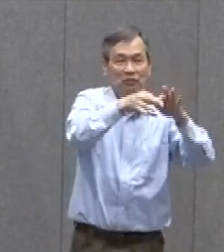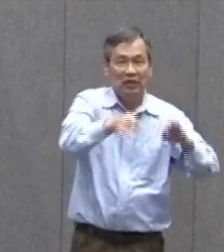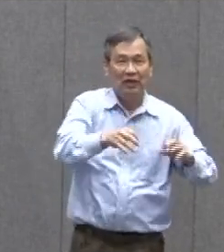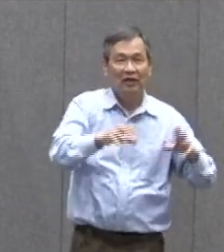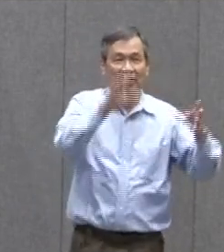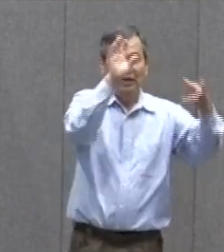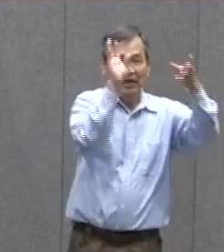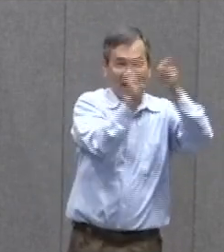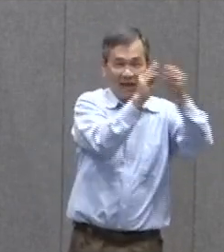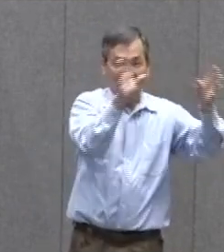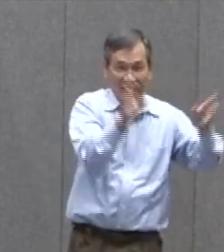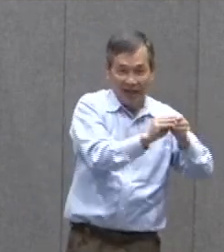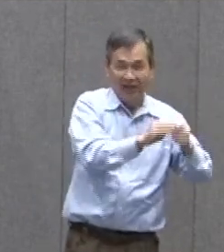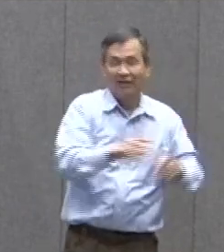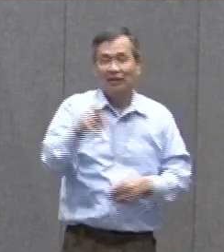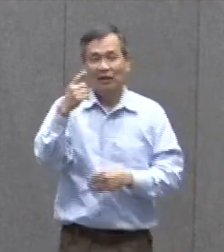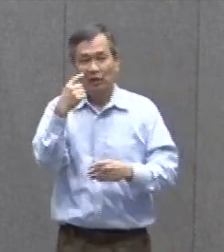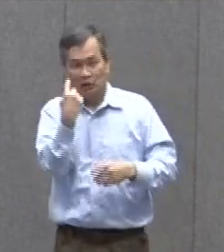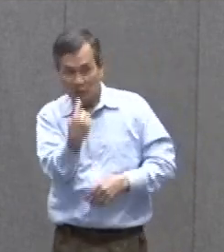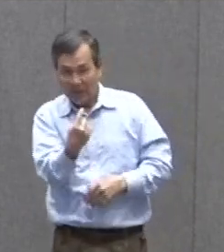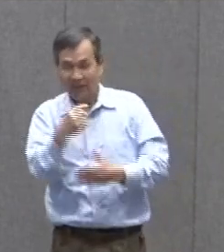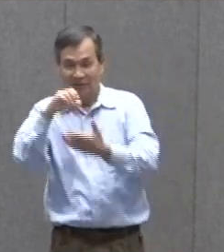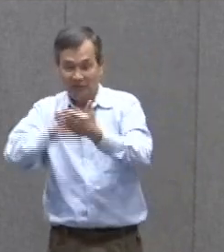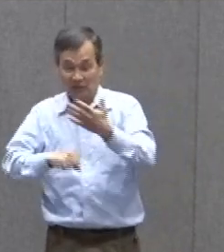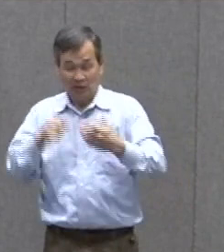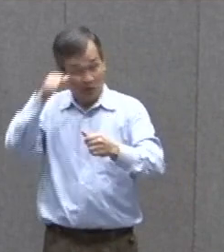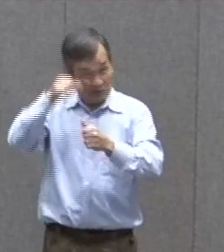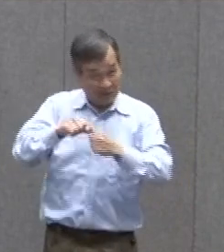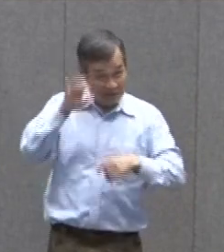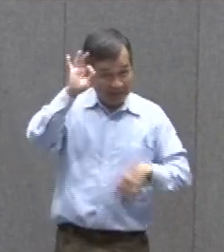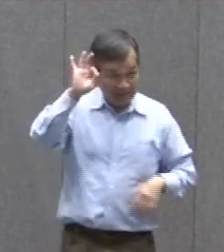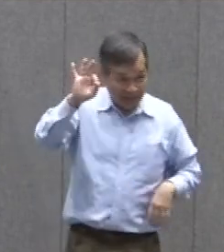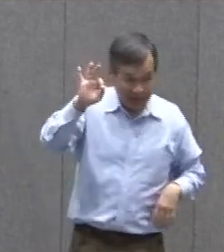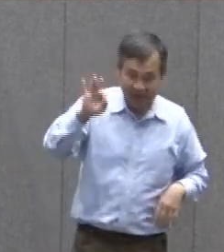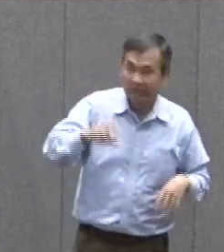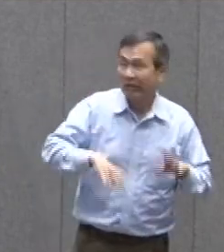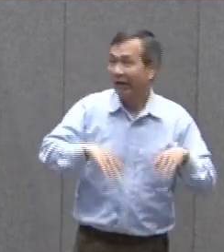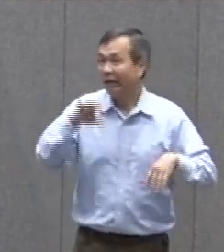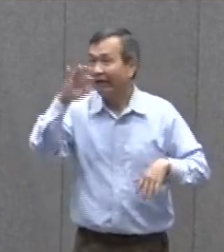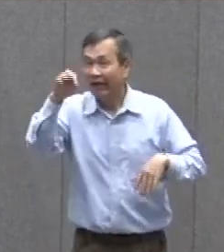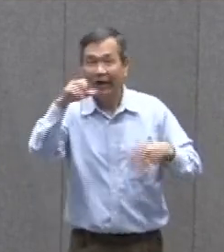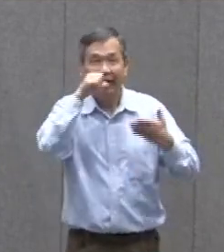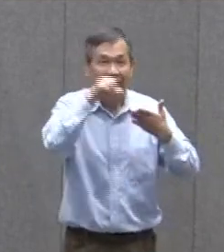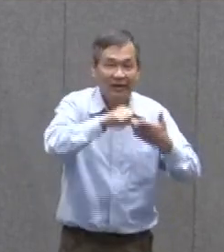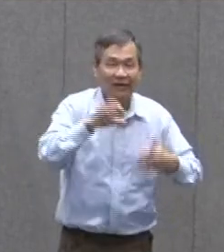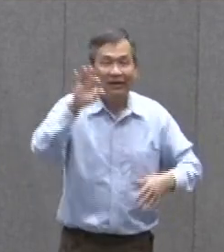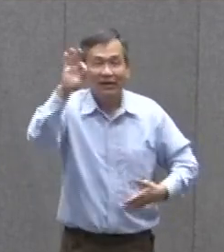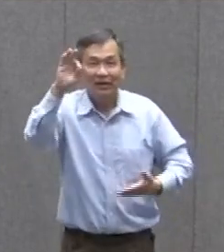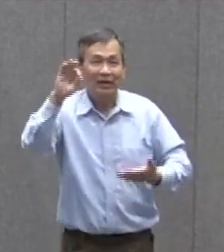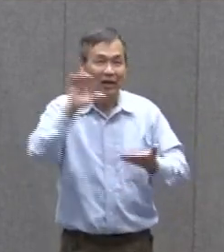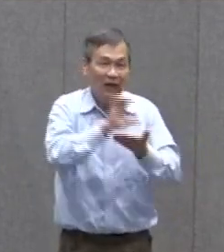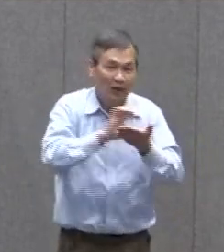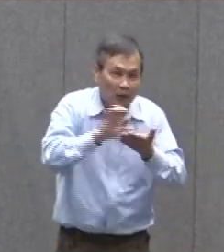So we're going to start with our whole, nine. Like if I had nine stickers, nine crayons, that's the whole.